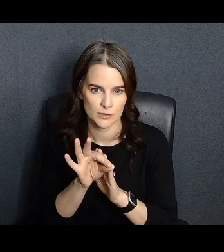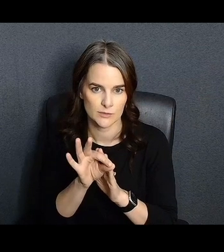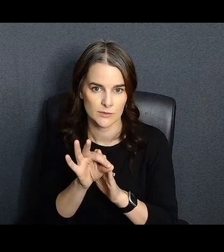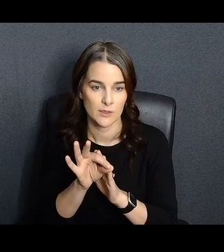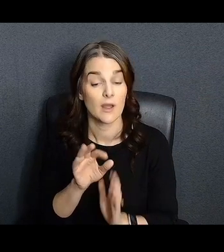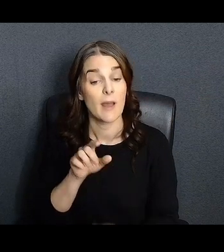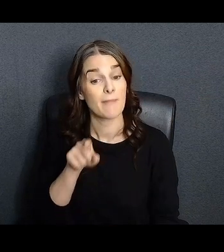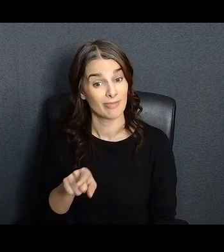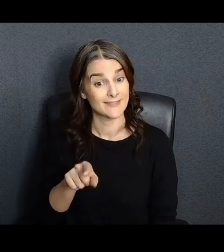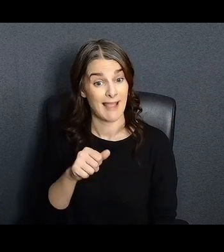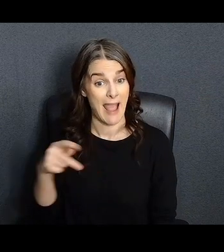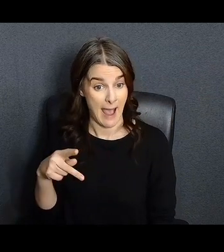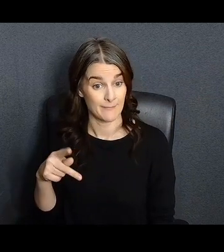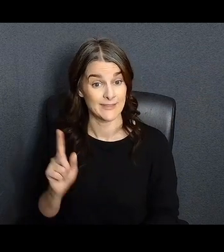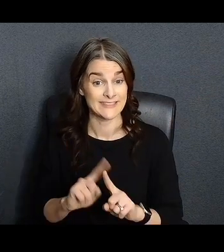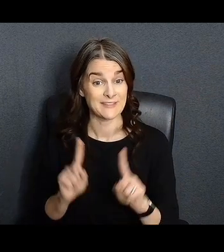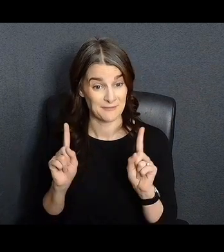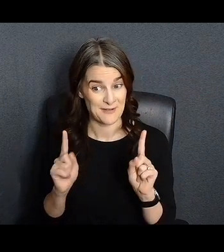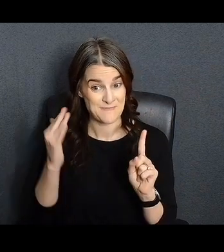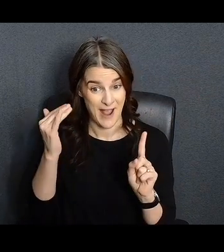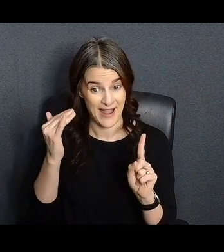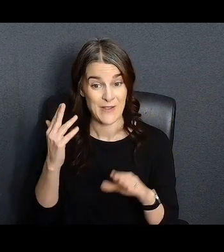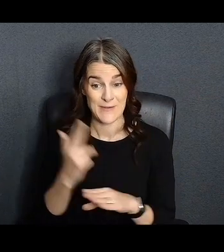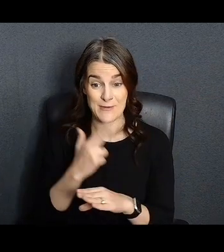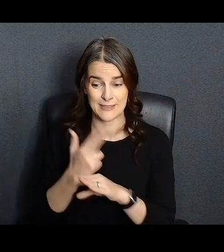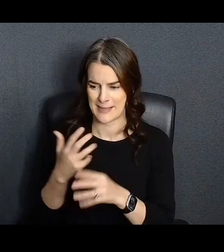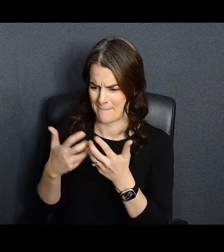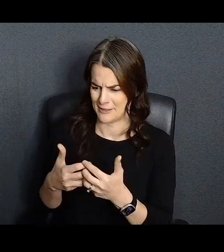But Avaz uses machine learning, I believe,